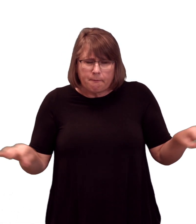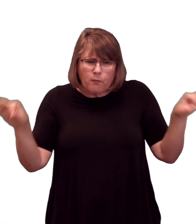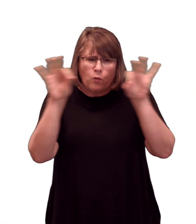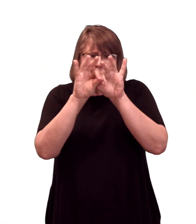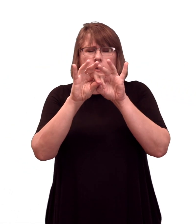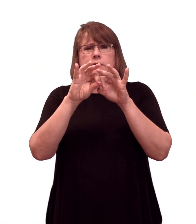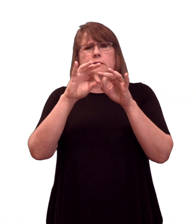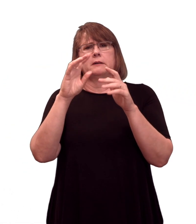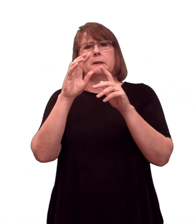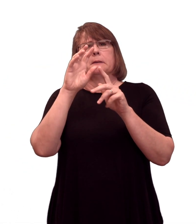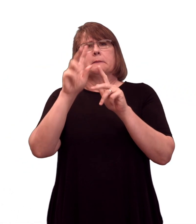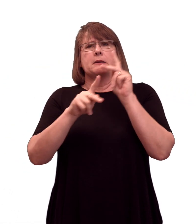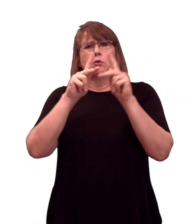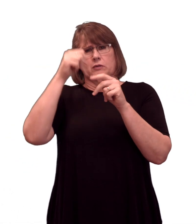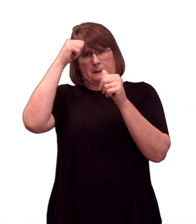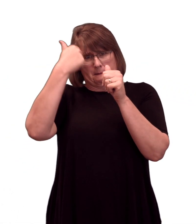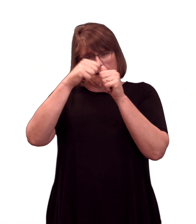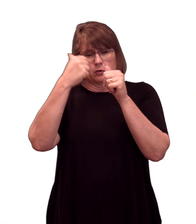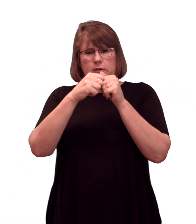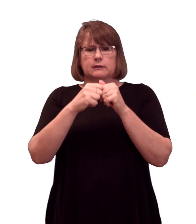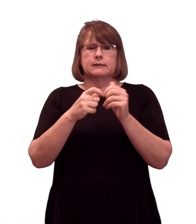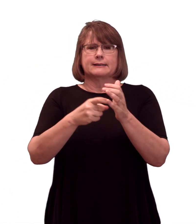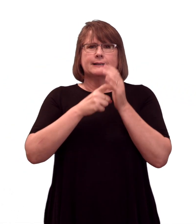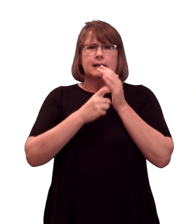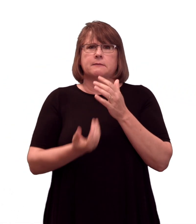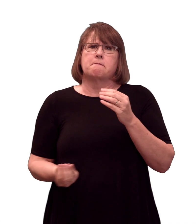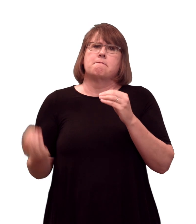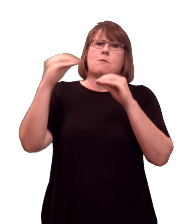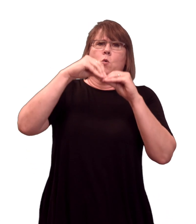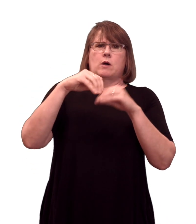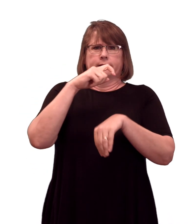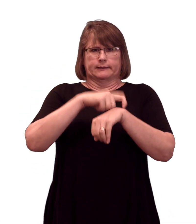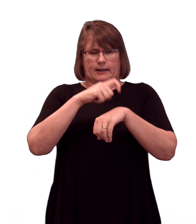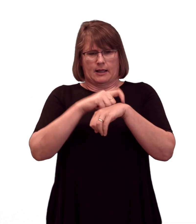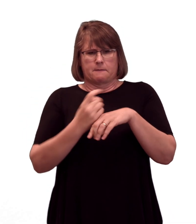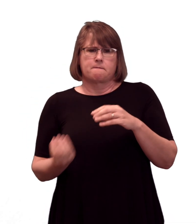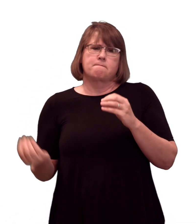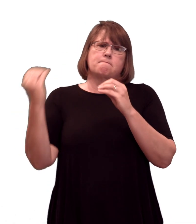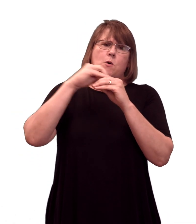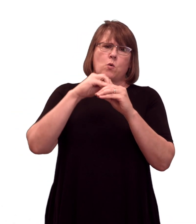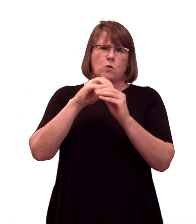It is important that people remember it may take more time